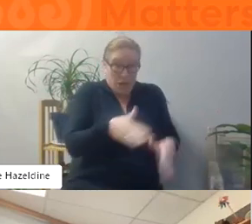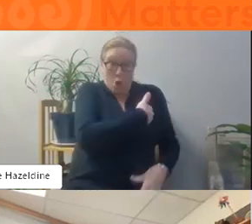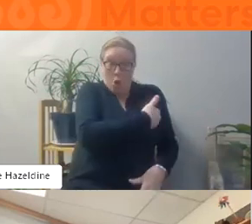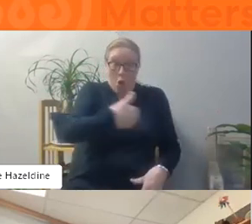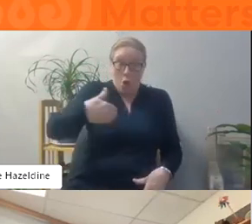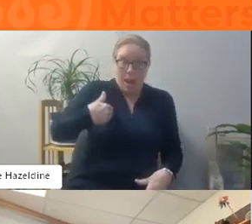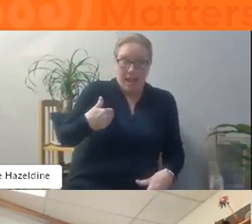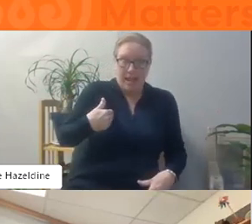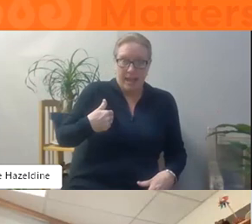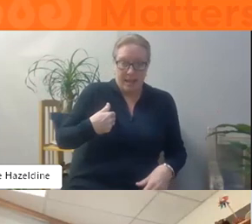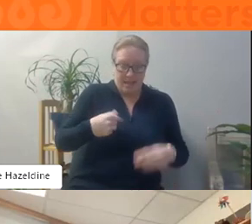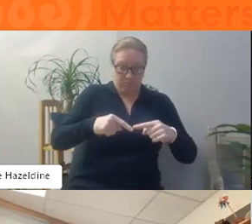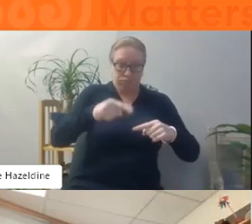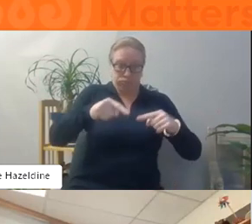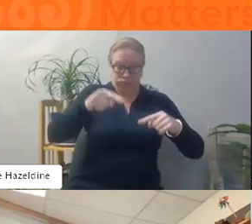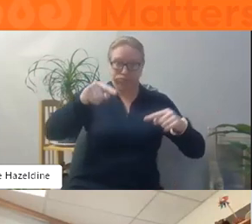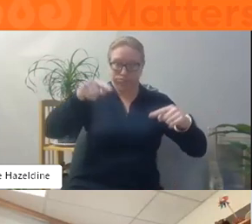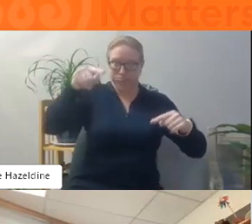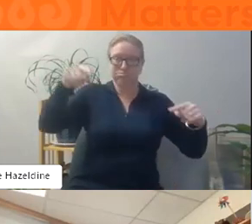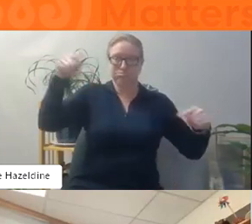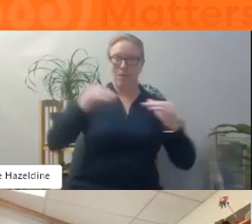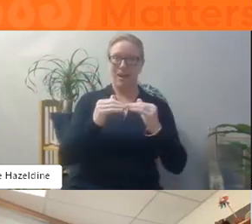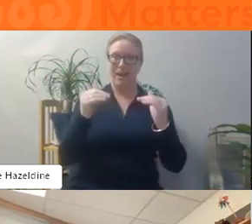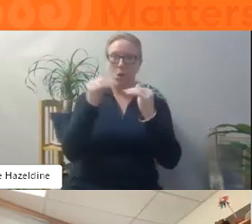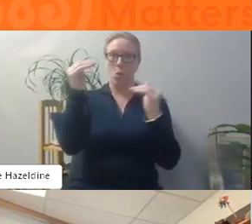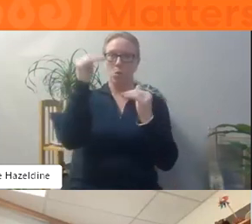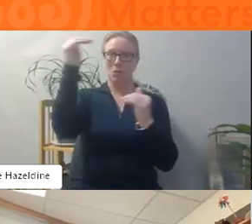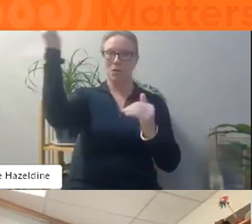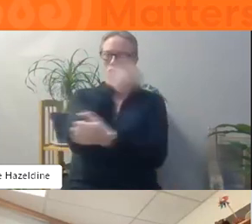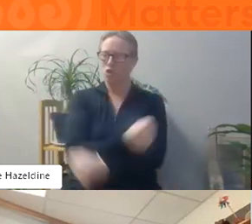levels of our education system, and take a strengths-based approach.